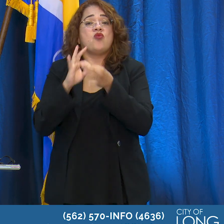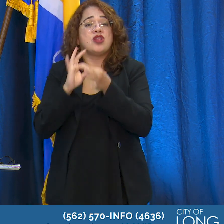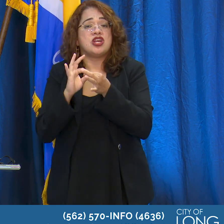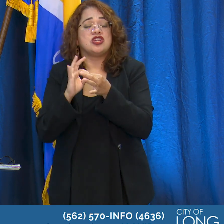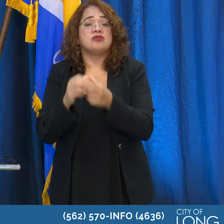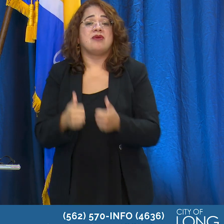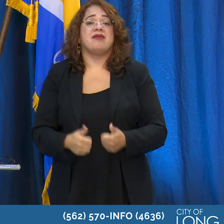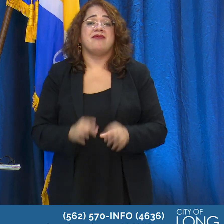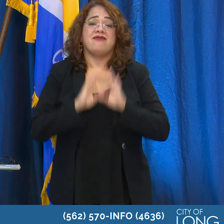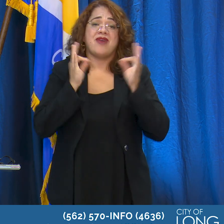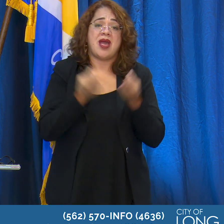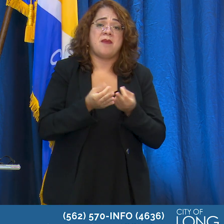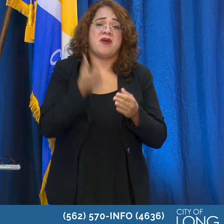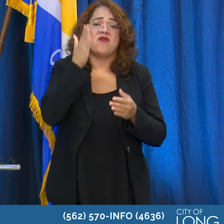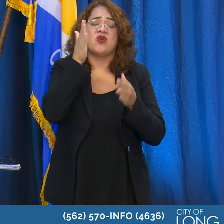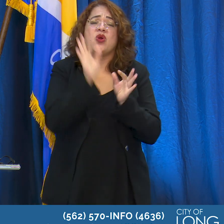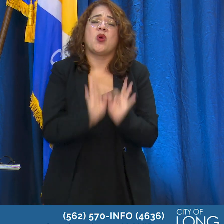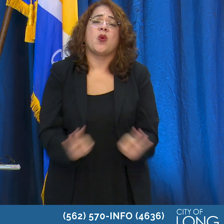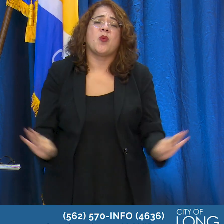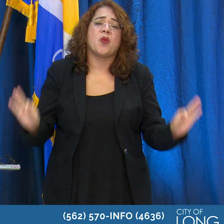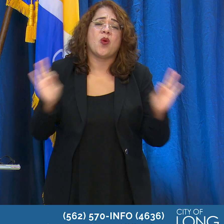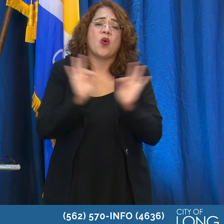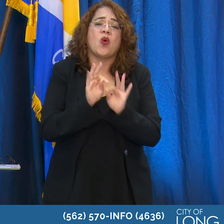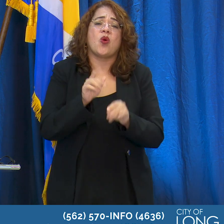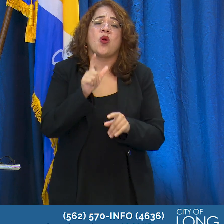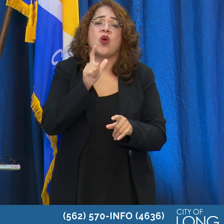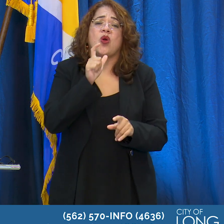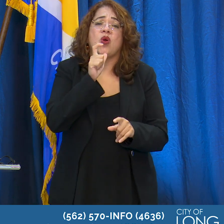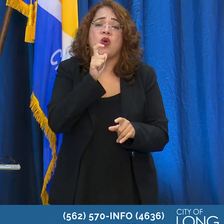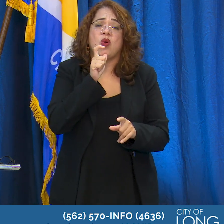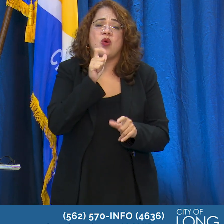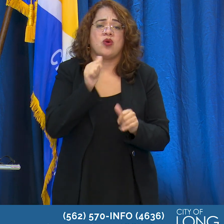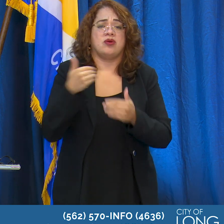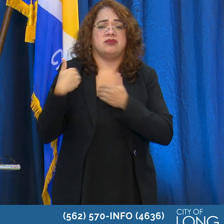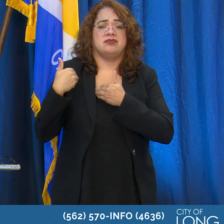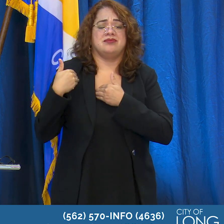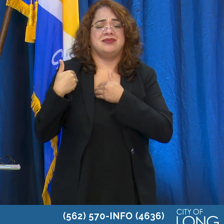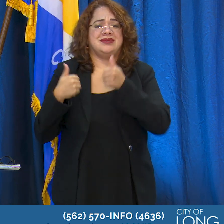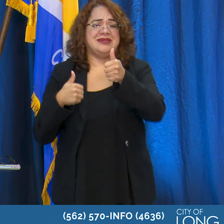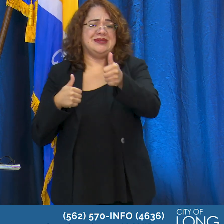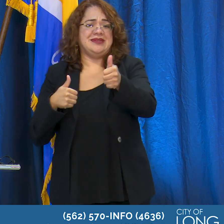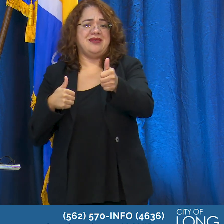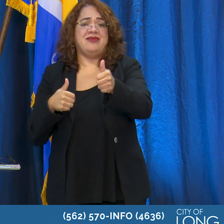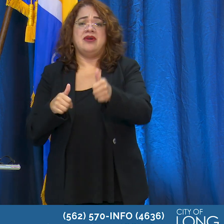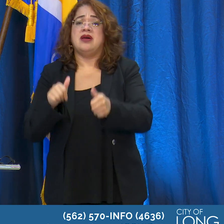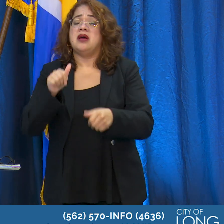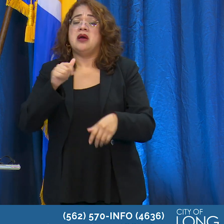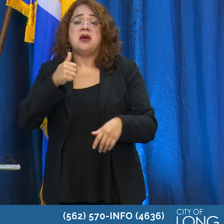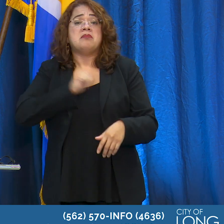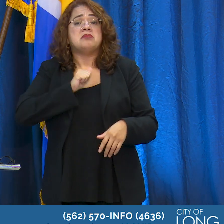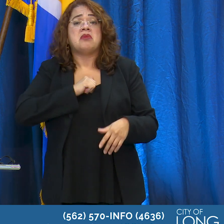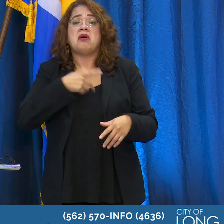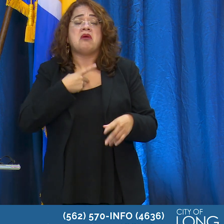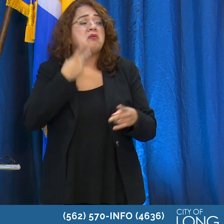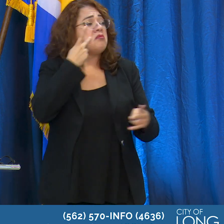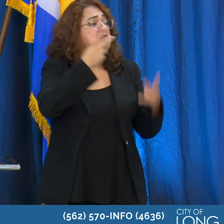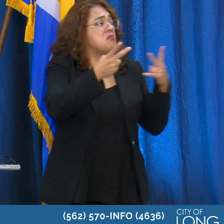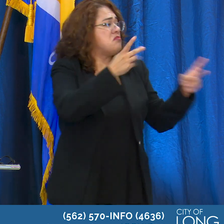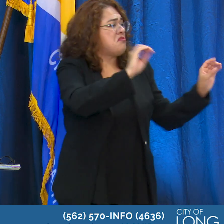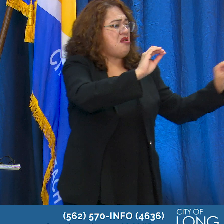future. Even if you yourself have not experienced the tragedy from COVID-19, know that many of your neighbors, co-workers, and community members who have,